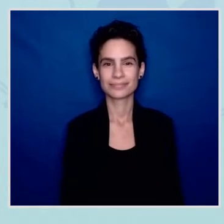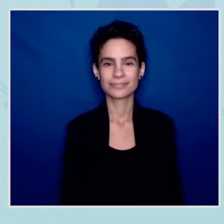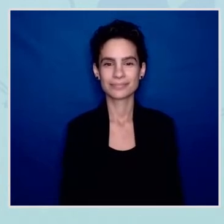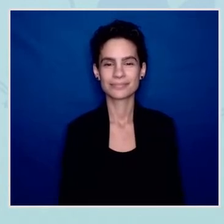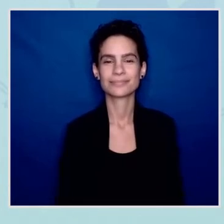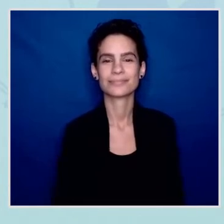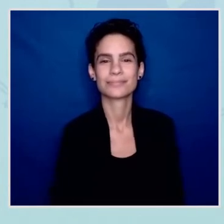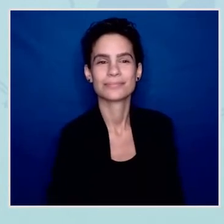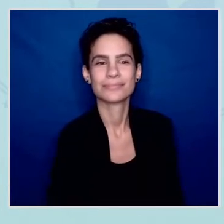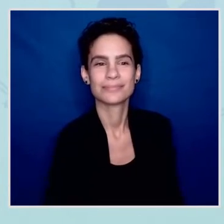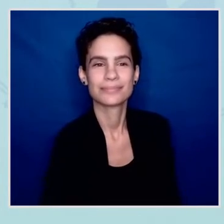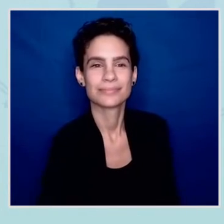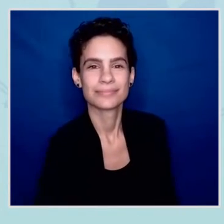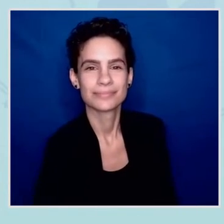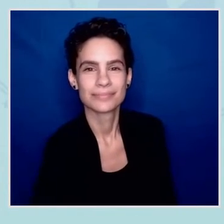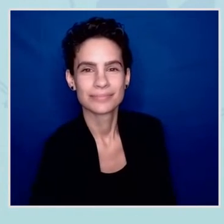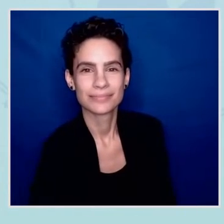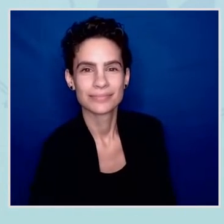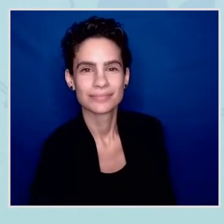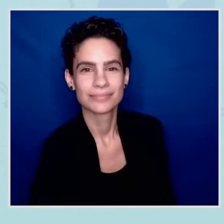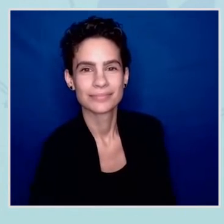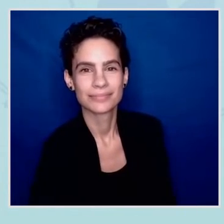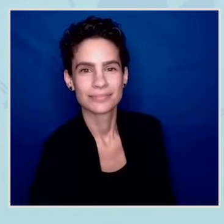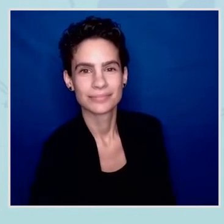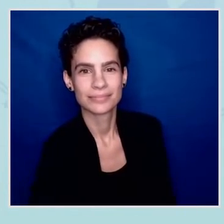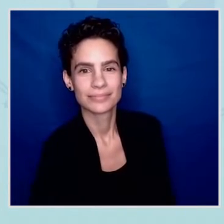WALSH, AND WHEN ALL IS SAID AND DONE, I WILL COME BACK AND ANSWER SOME QUESTIONS.